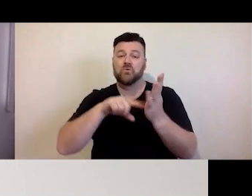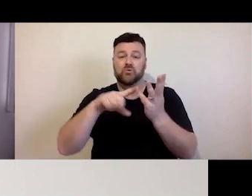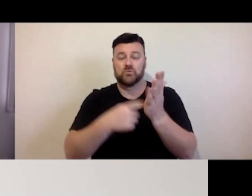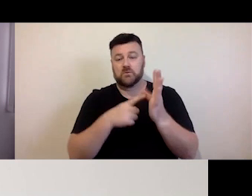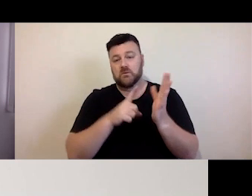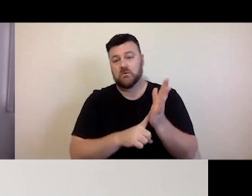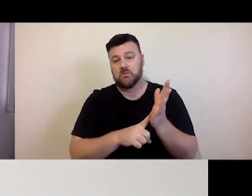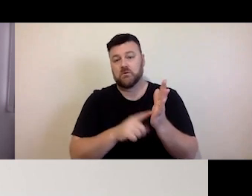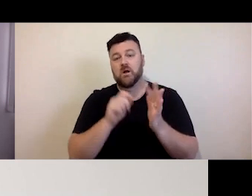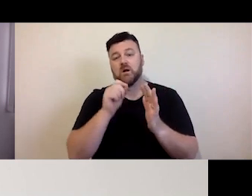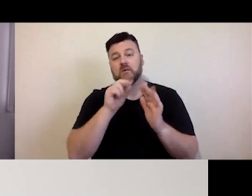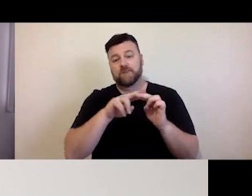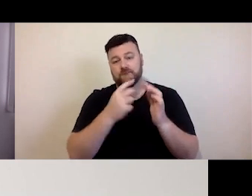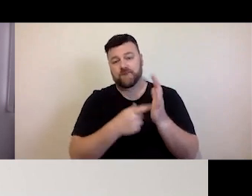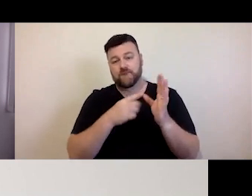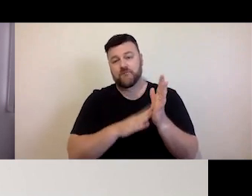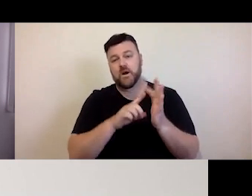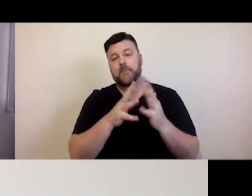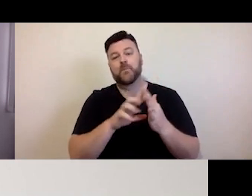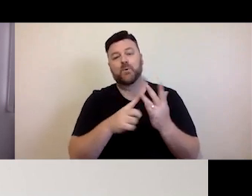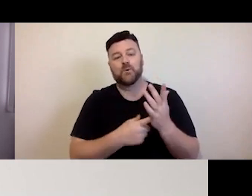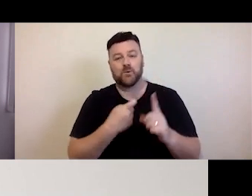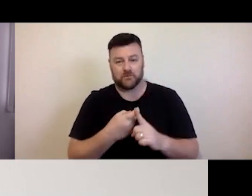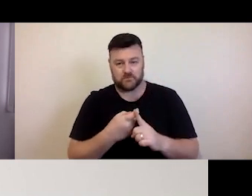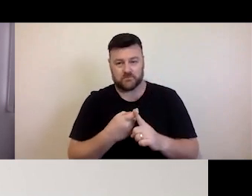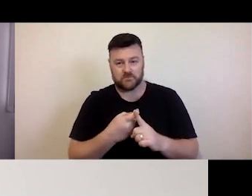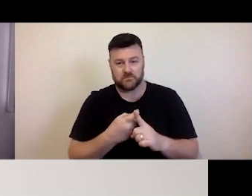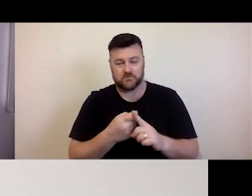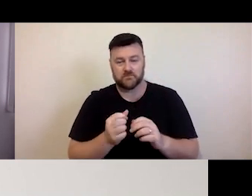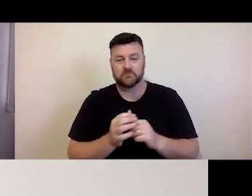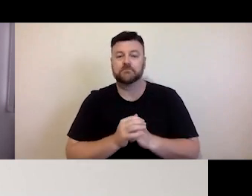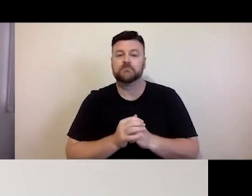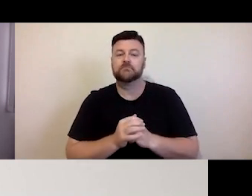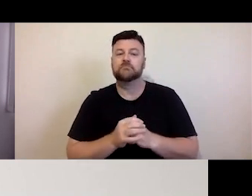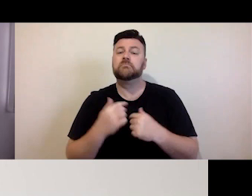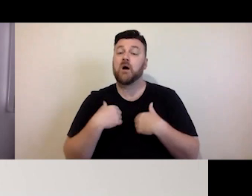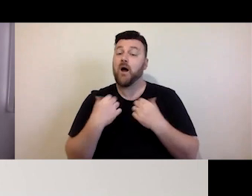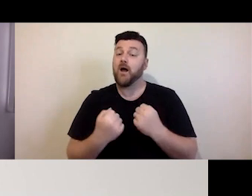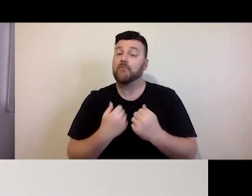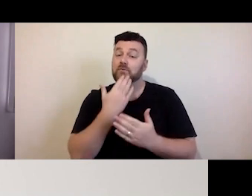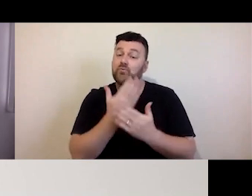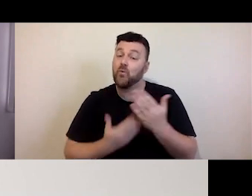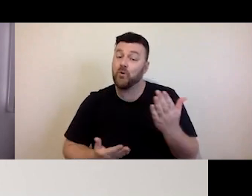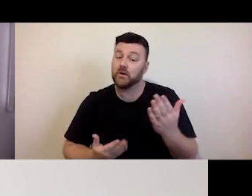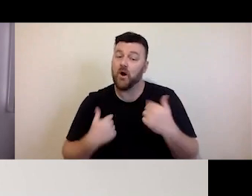Very quickly I want to finish with two short stories about focusing on the